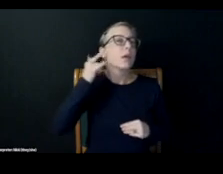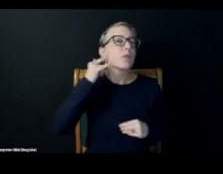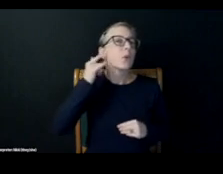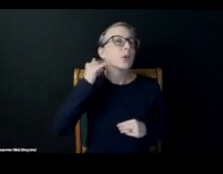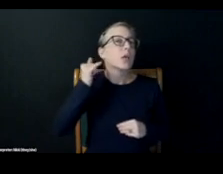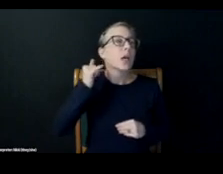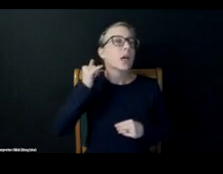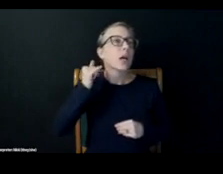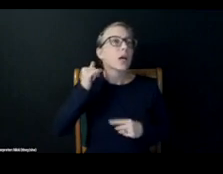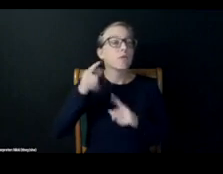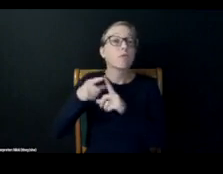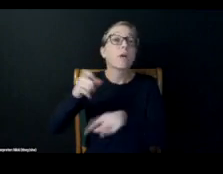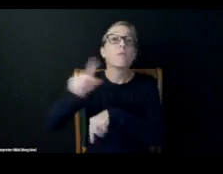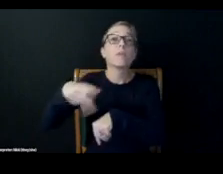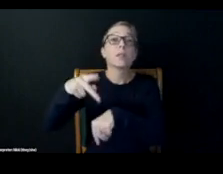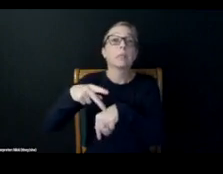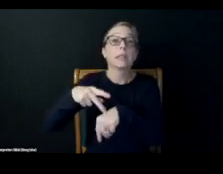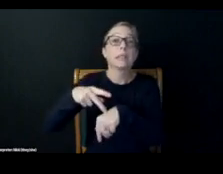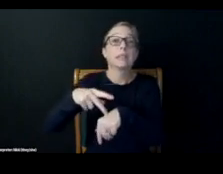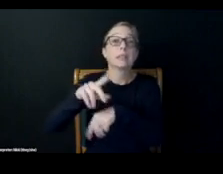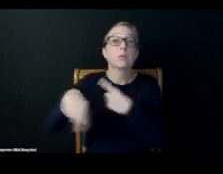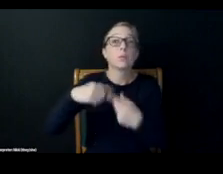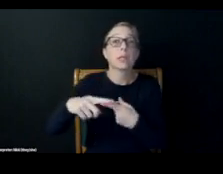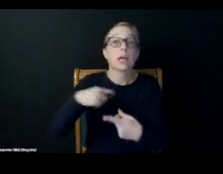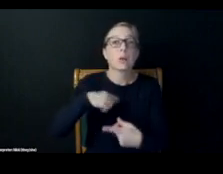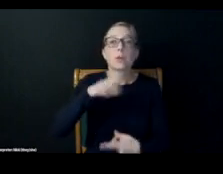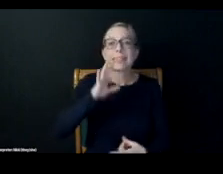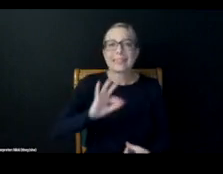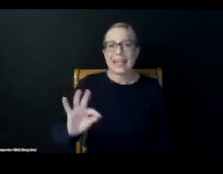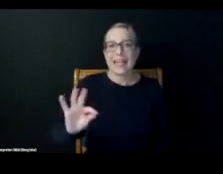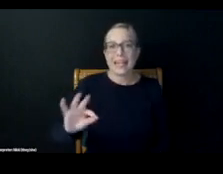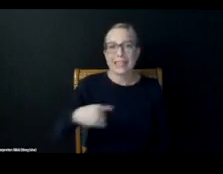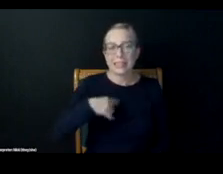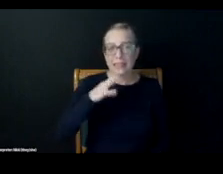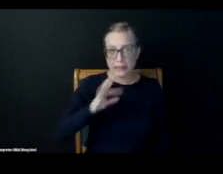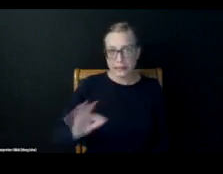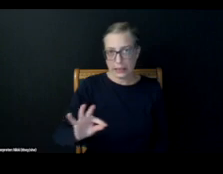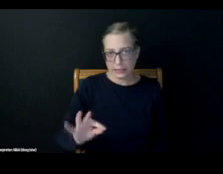And at first we came to